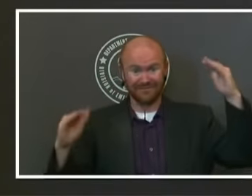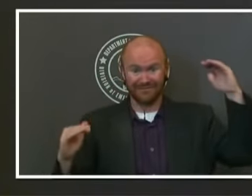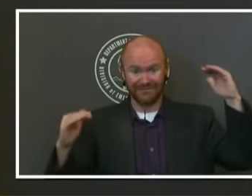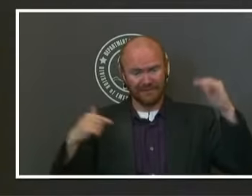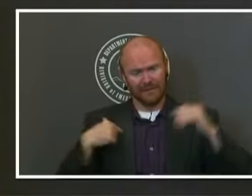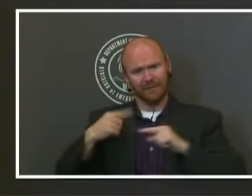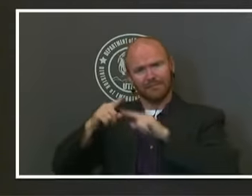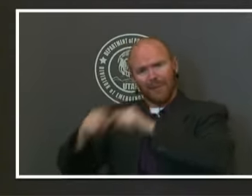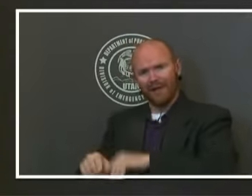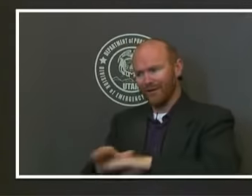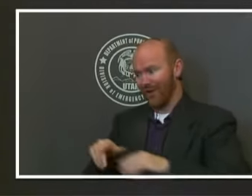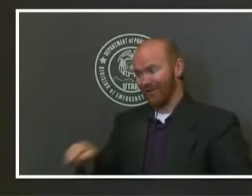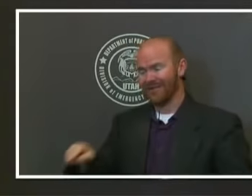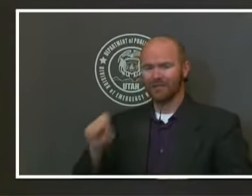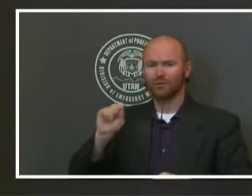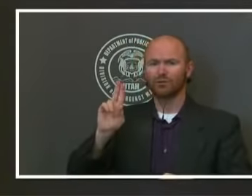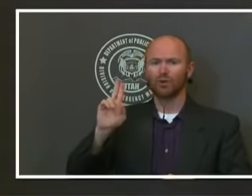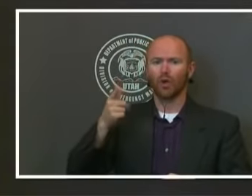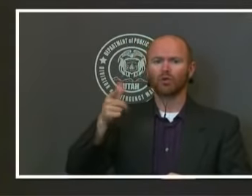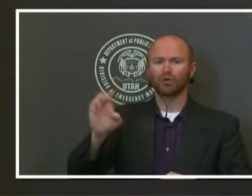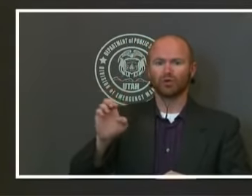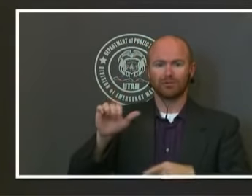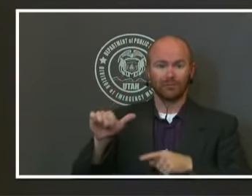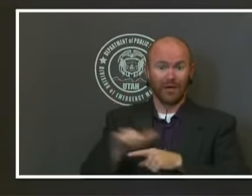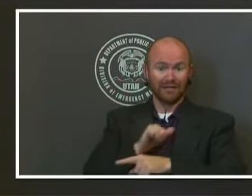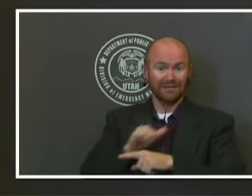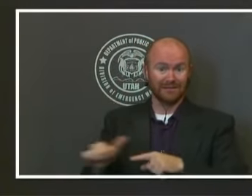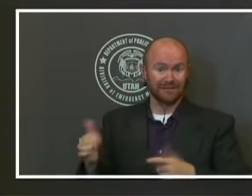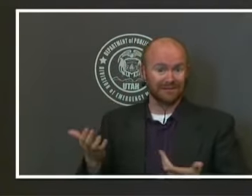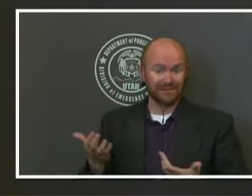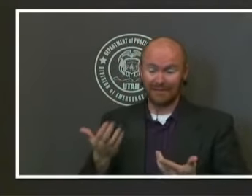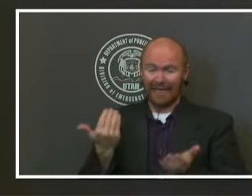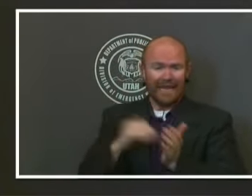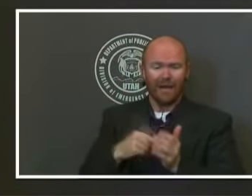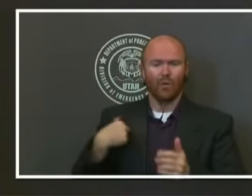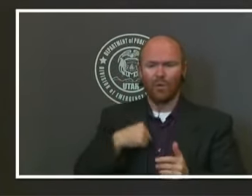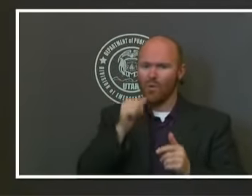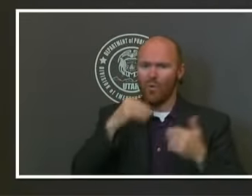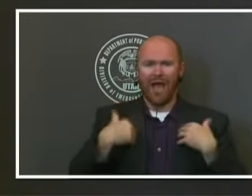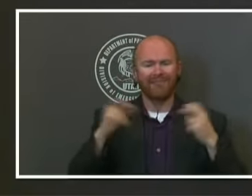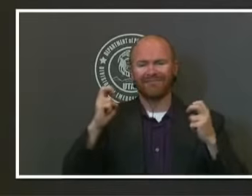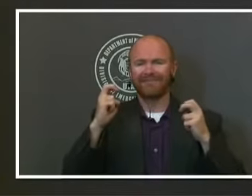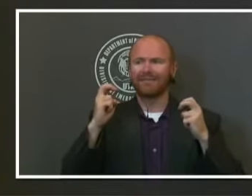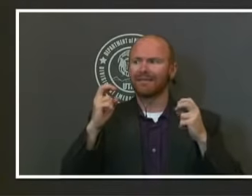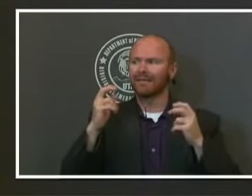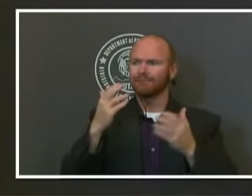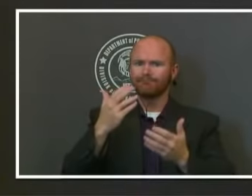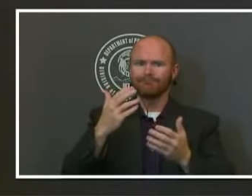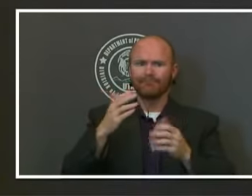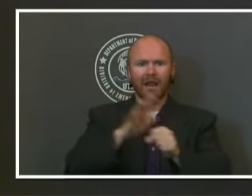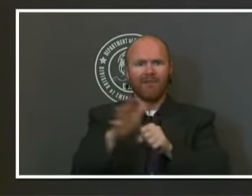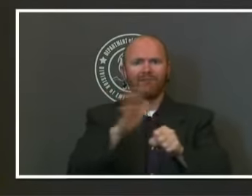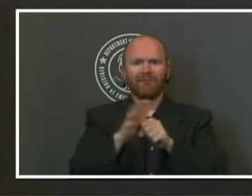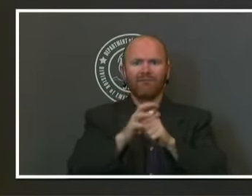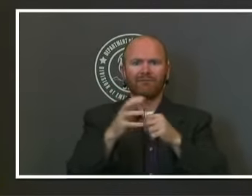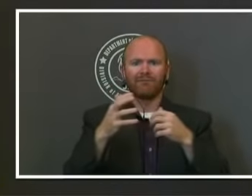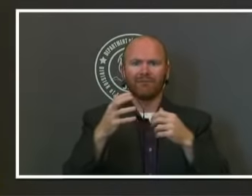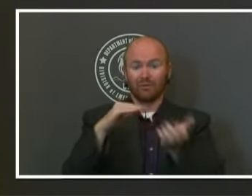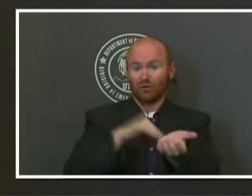types of search practices because we just do not have the advanced healthcare workers to